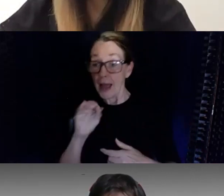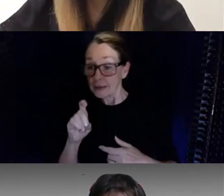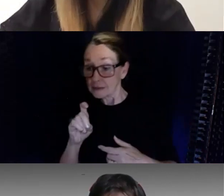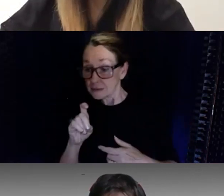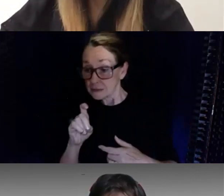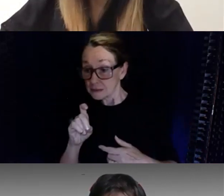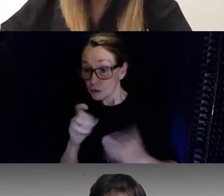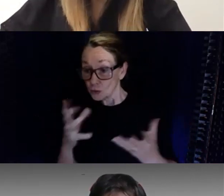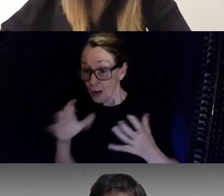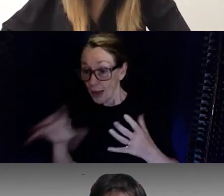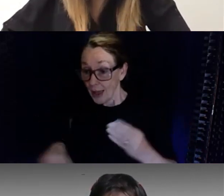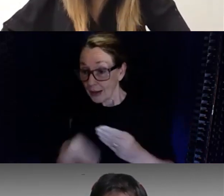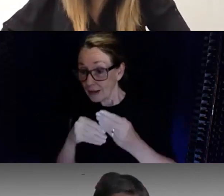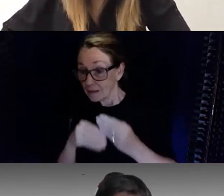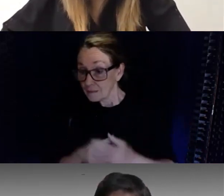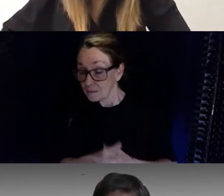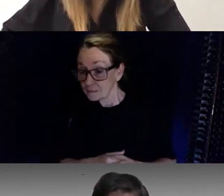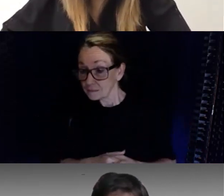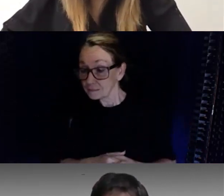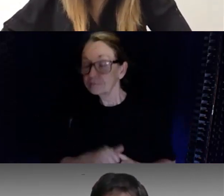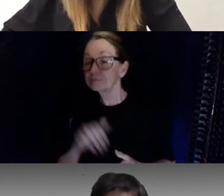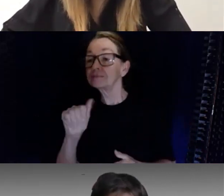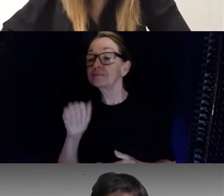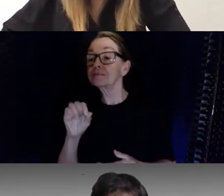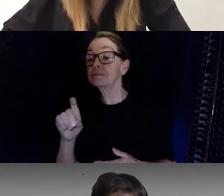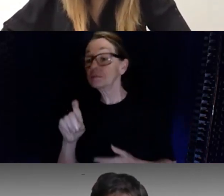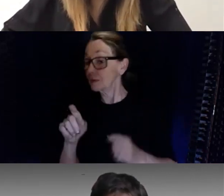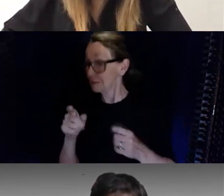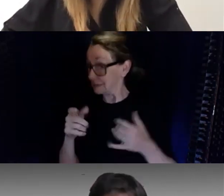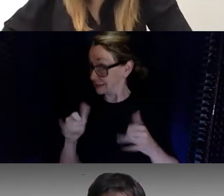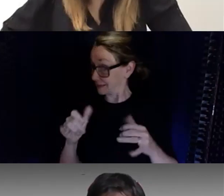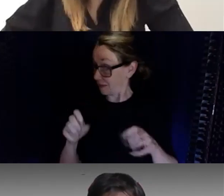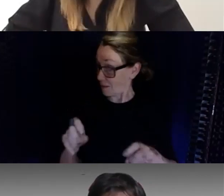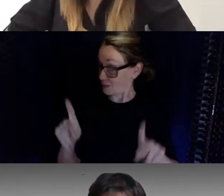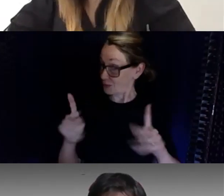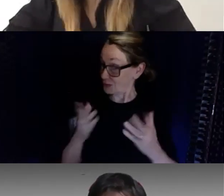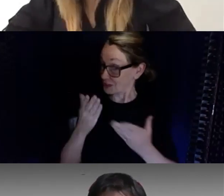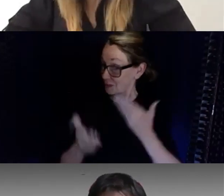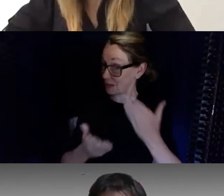AND SO, YEAH, THAT'S OUR PART OF OUR COMMUNITY ENGAGEMENT. ALEX HAS BEEN WORKING ON THAT, AS WELL.